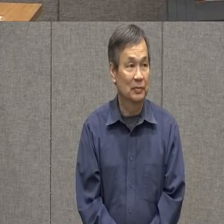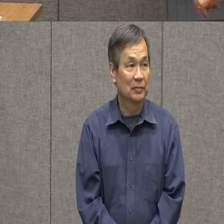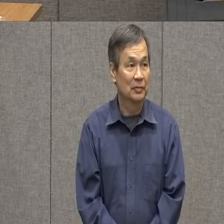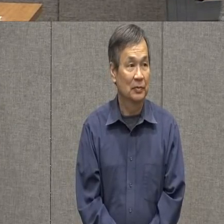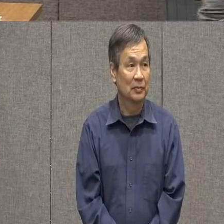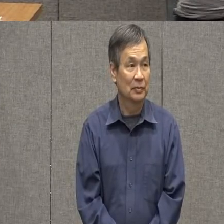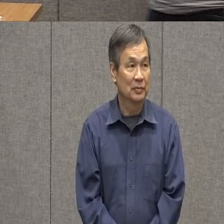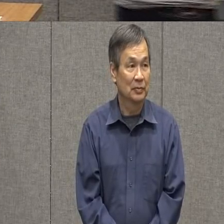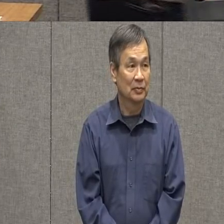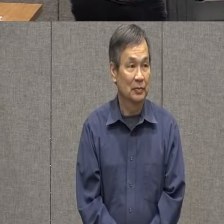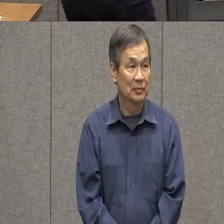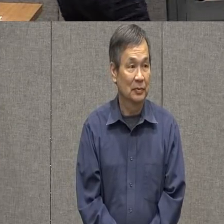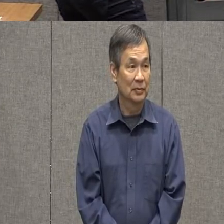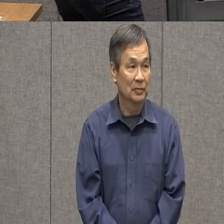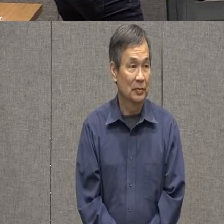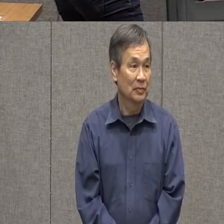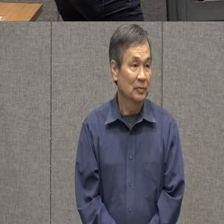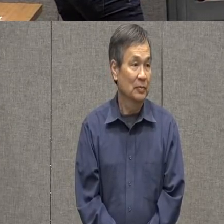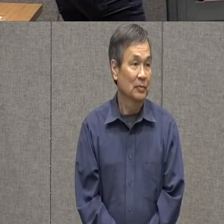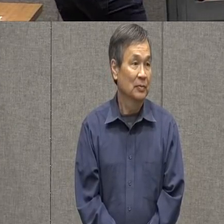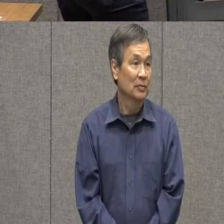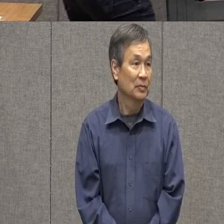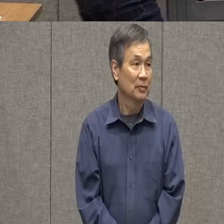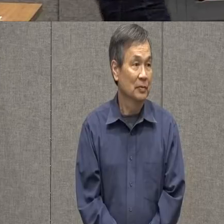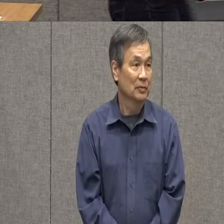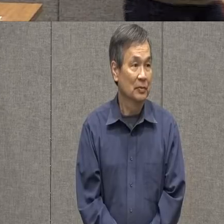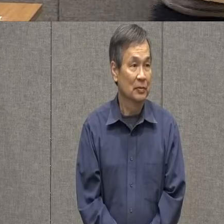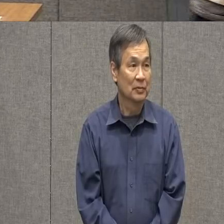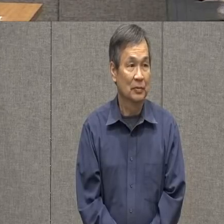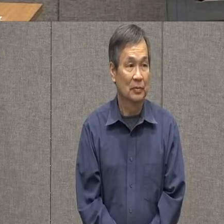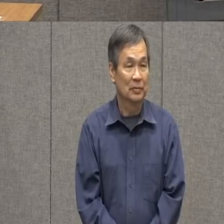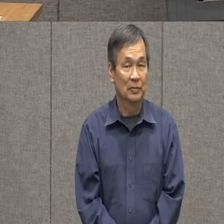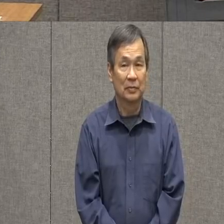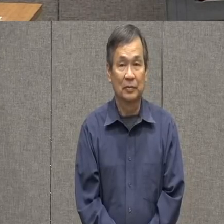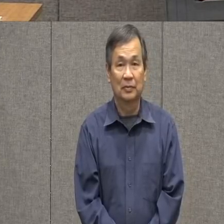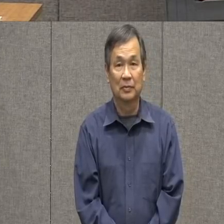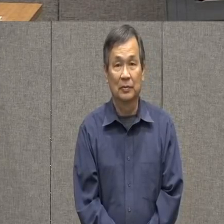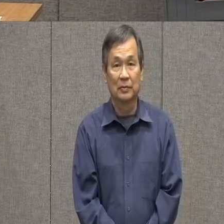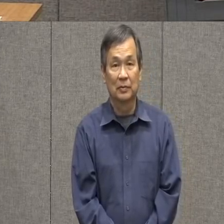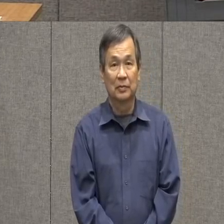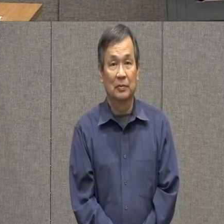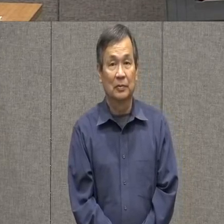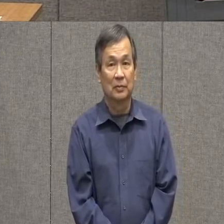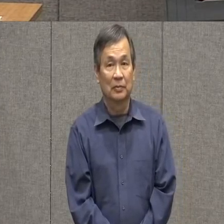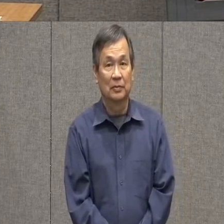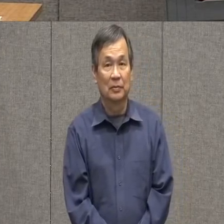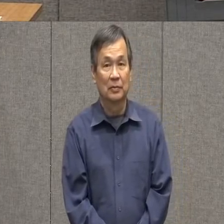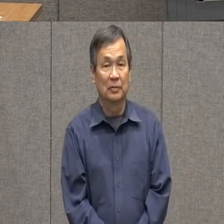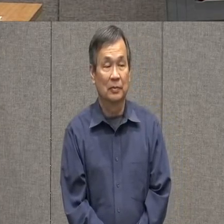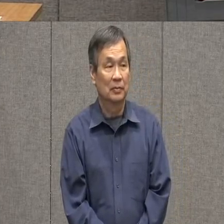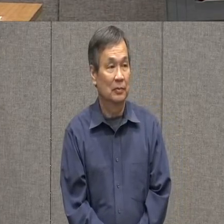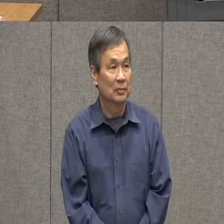that's kind of diagonal up like that, and she has this cool sort of up and down thing happening.